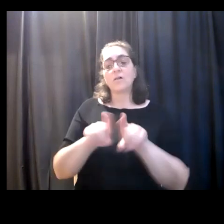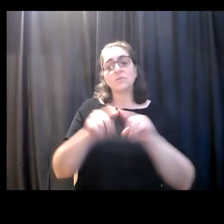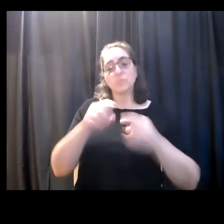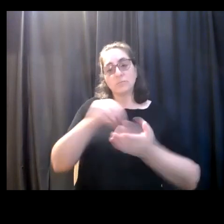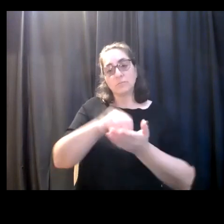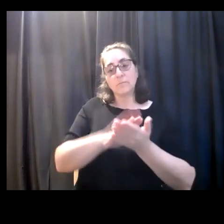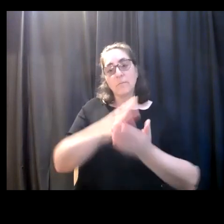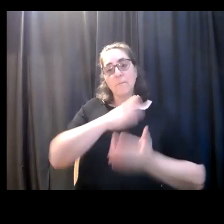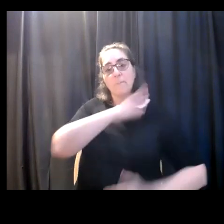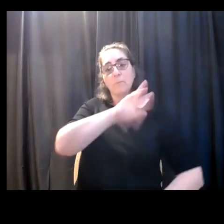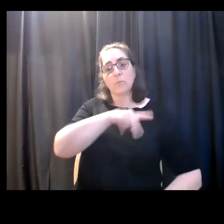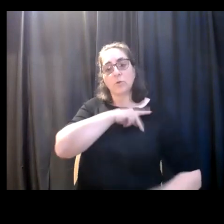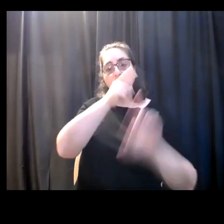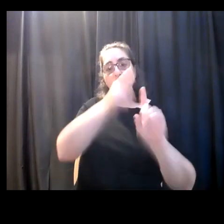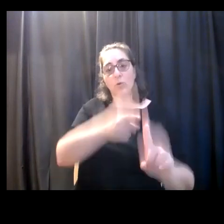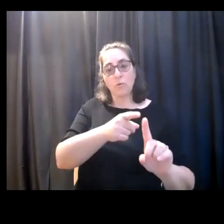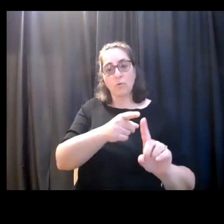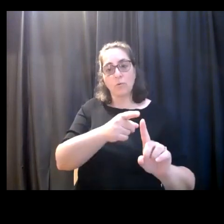six months, by recent. Please click your response.